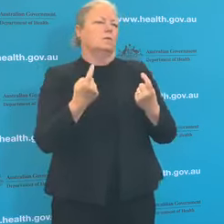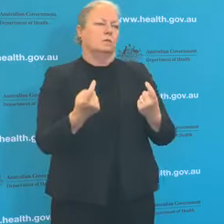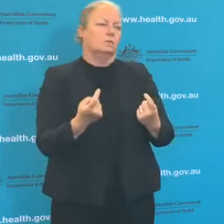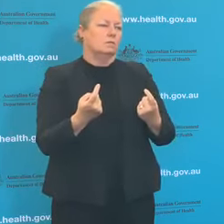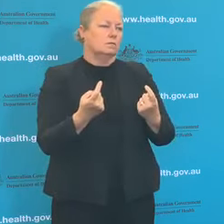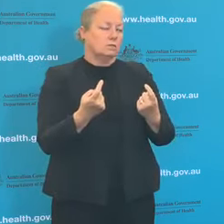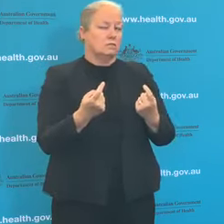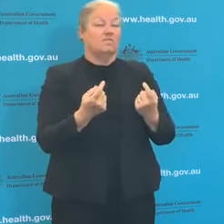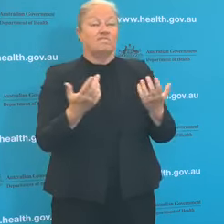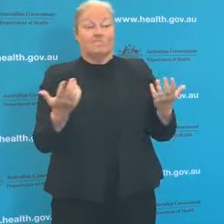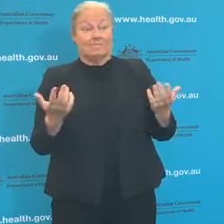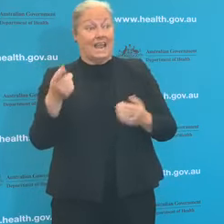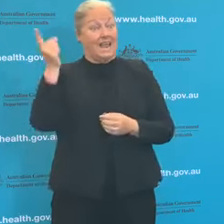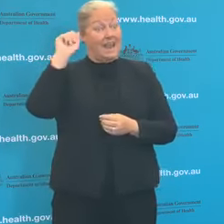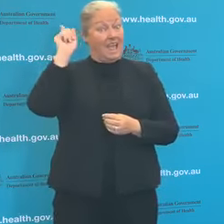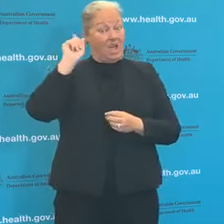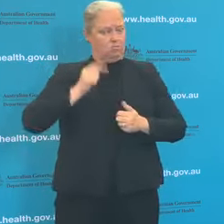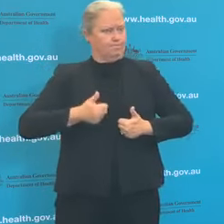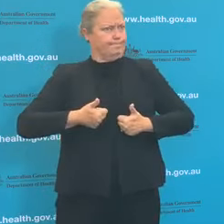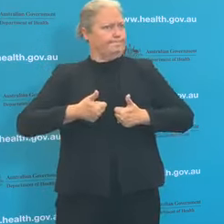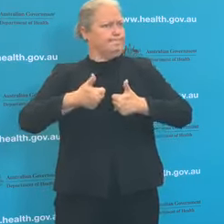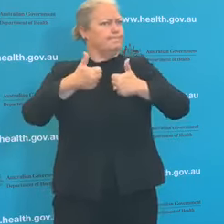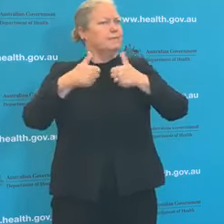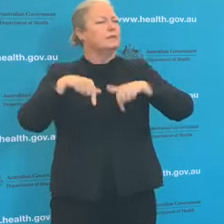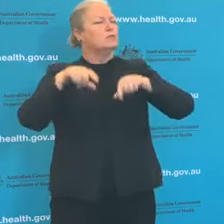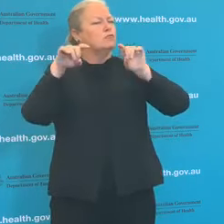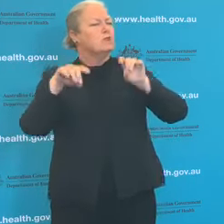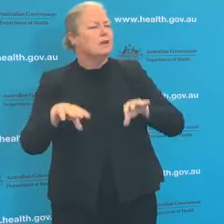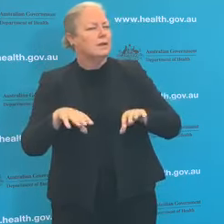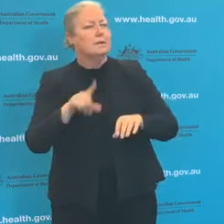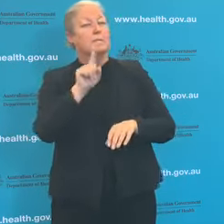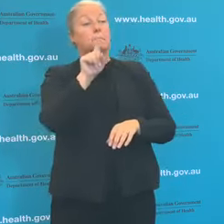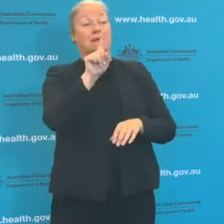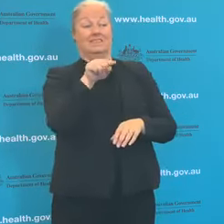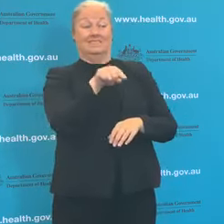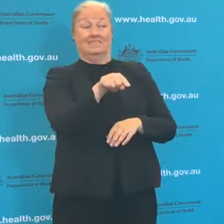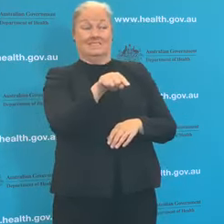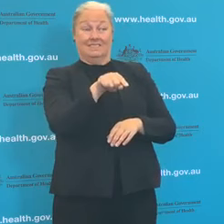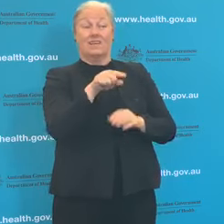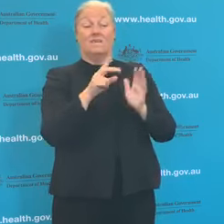are in a really good position, this virus is still here in the community.